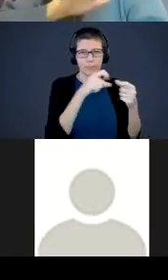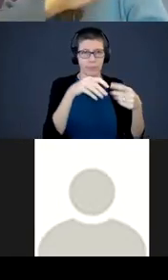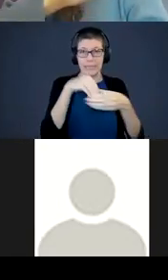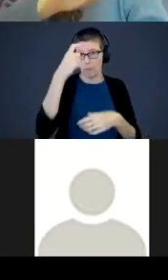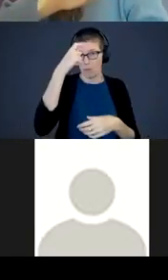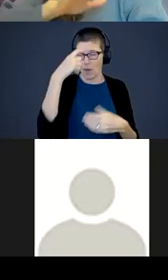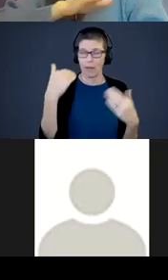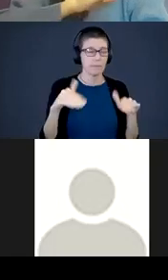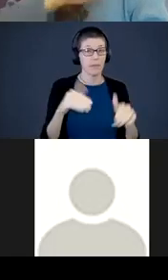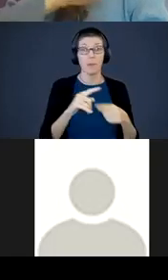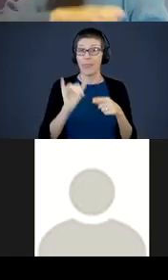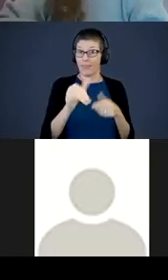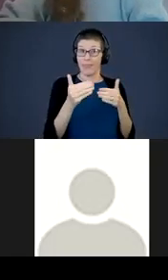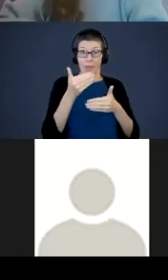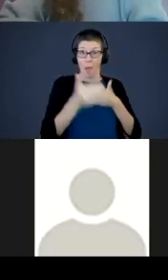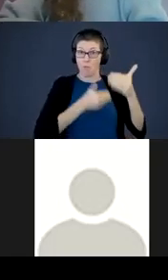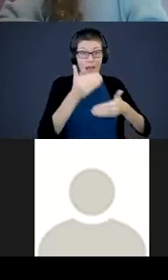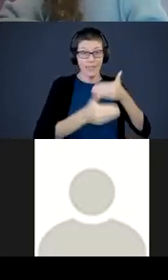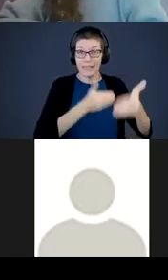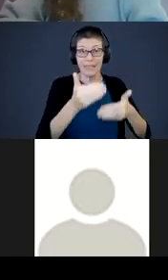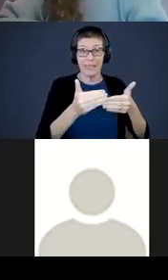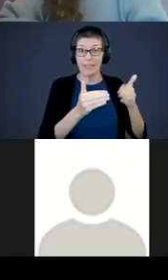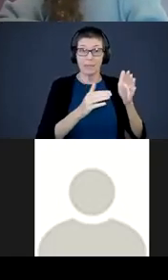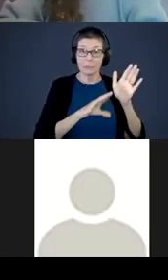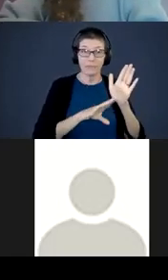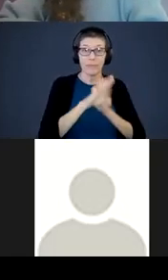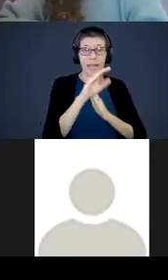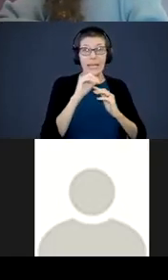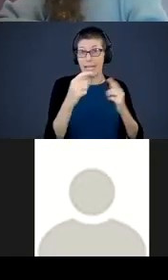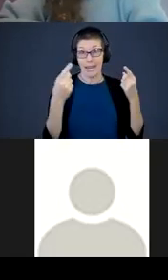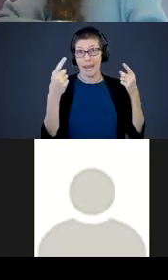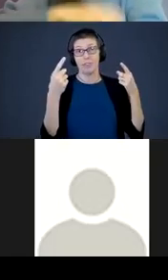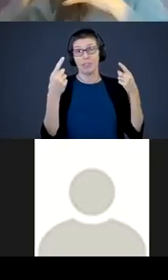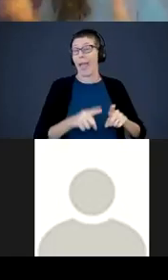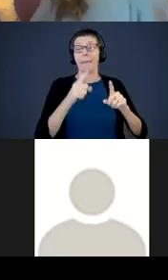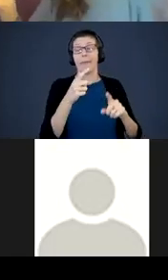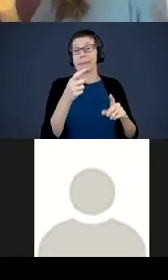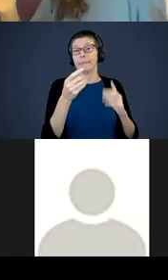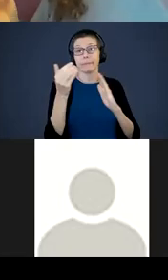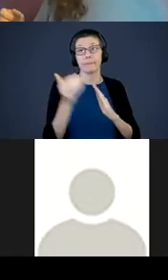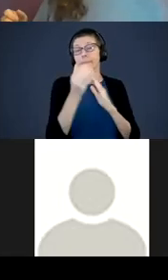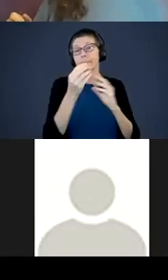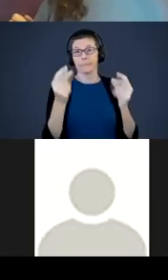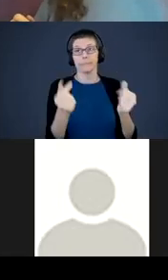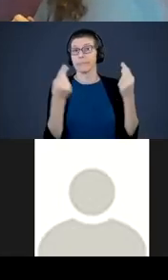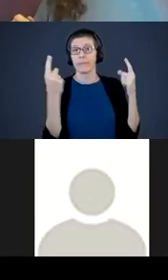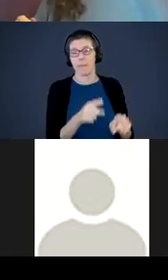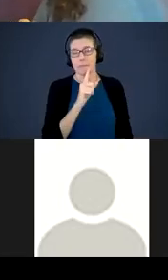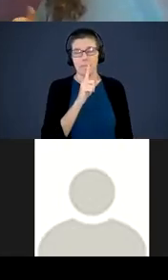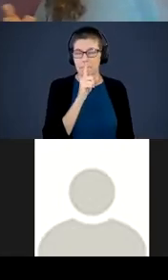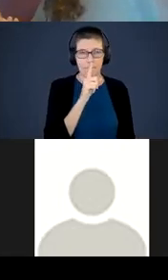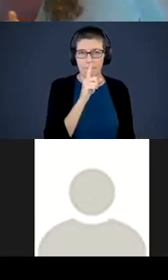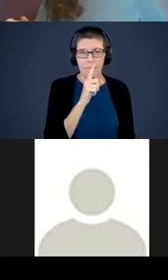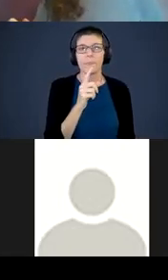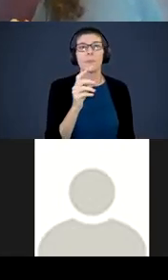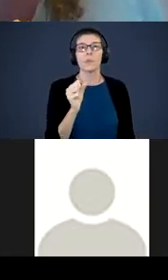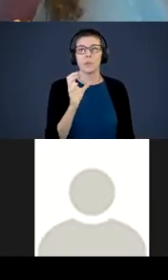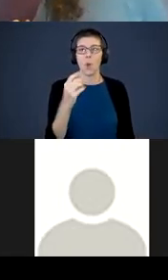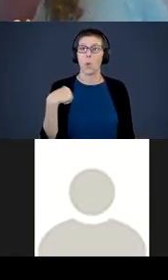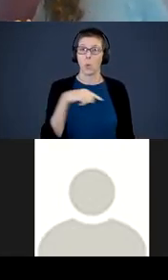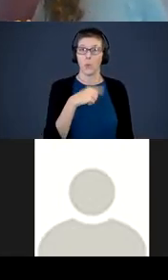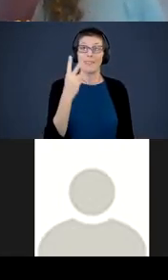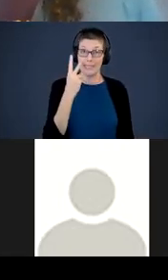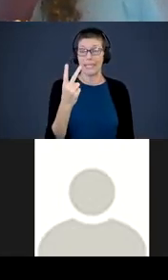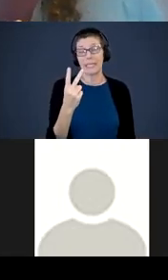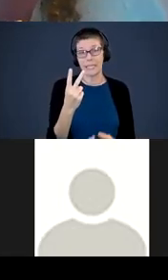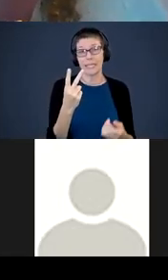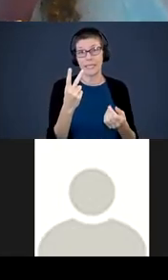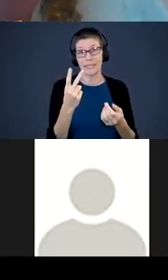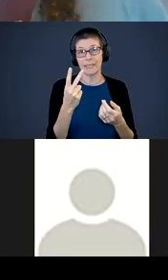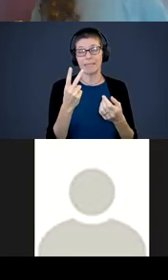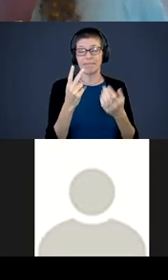This process of growth, it doesn’t happen on its own. We’ve seen babies, sadly, there’s videos out